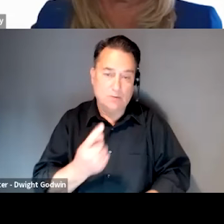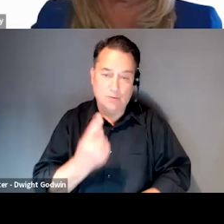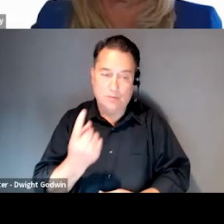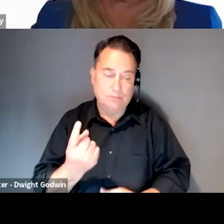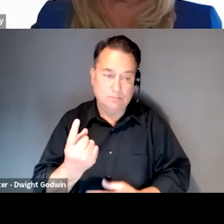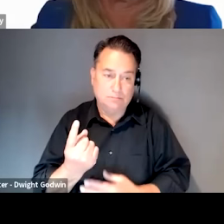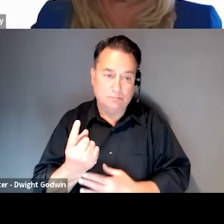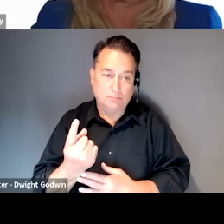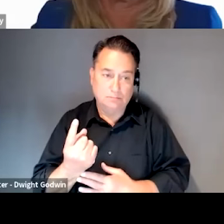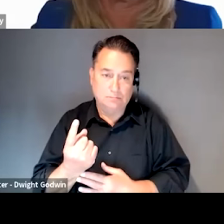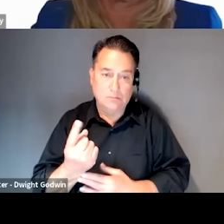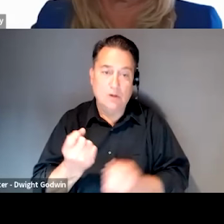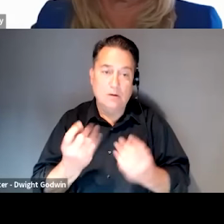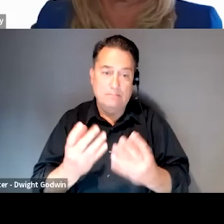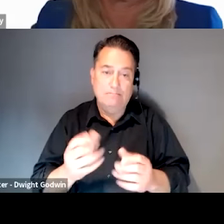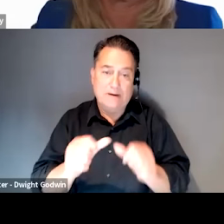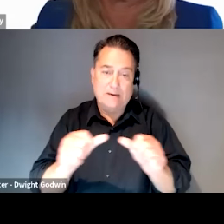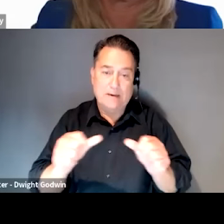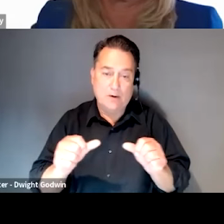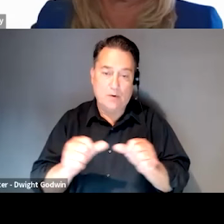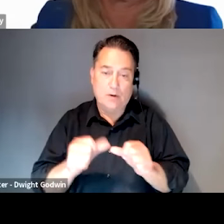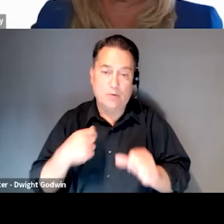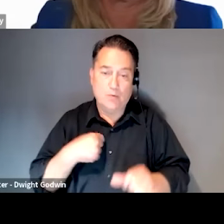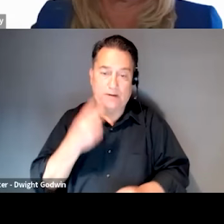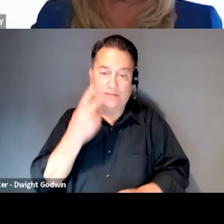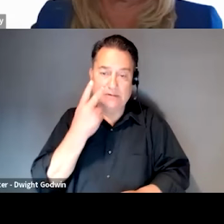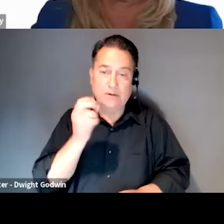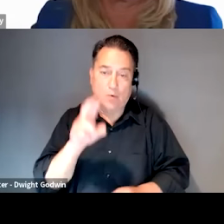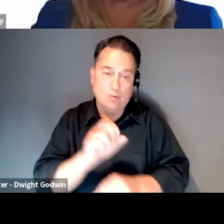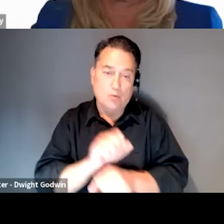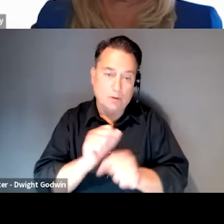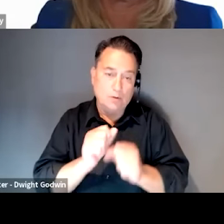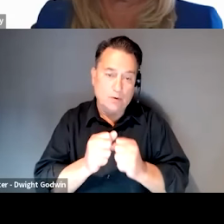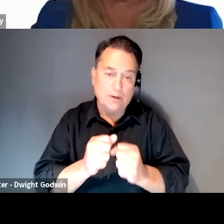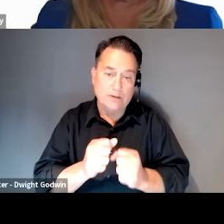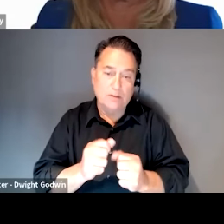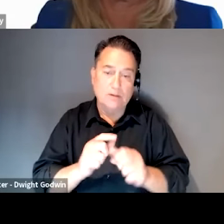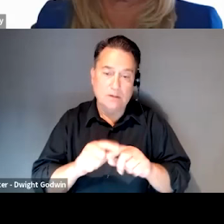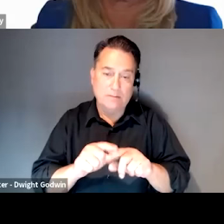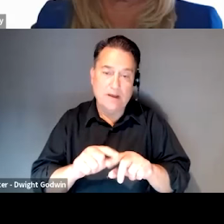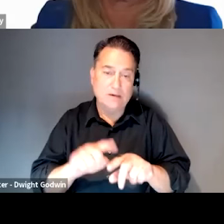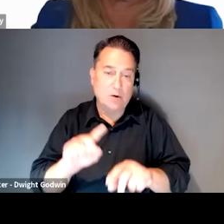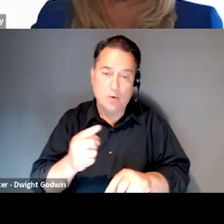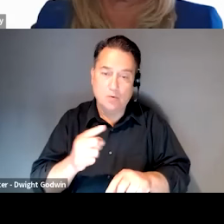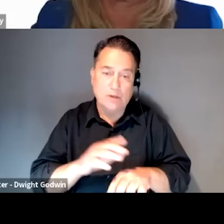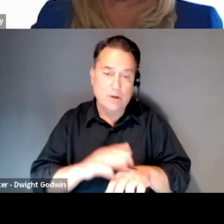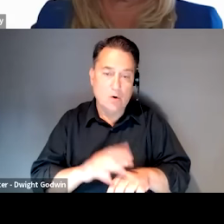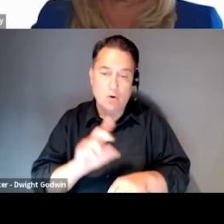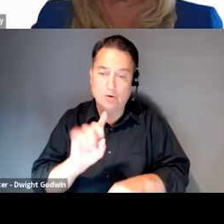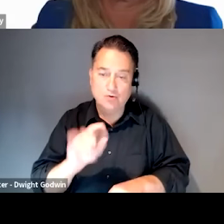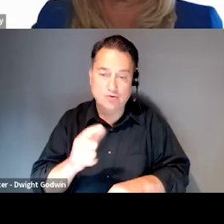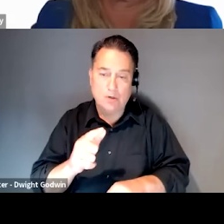So many jurisdictions that we have seen or worked with rely solely on drug testing as the primary screening tool.